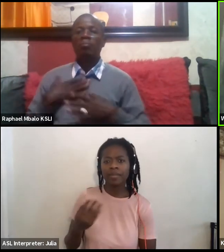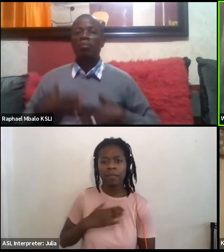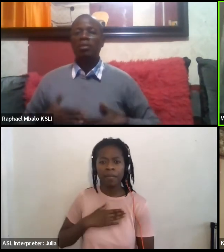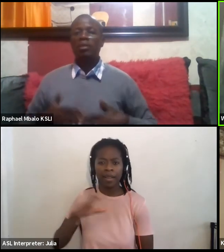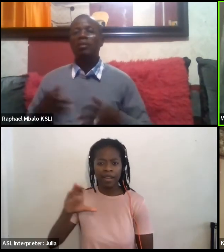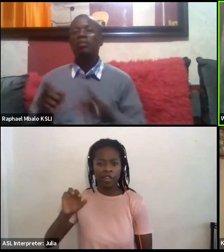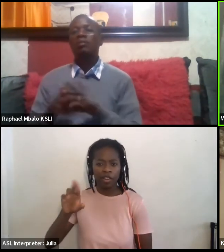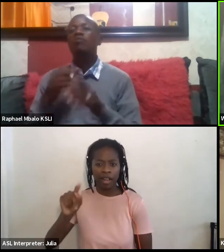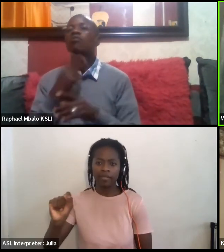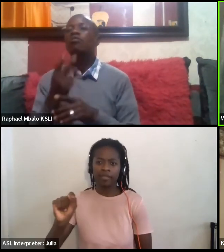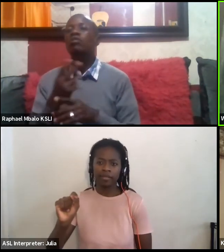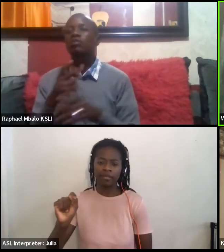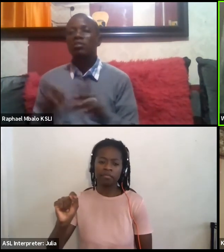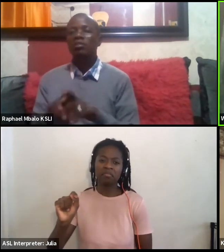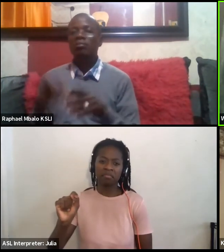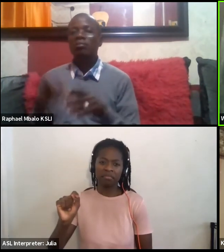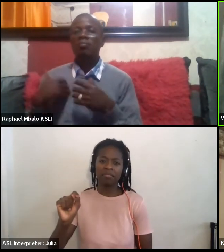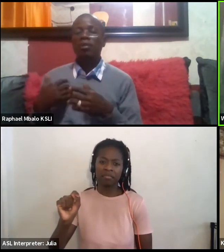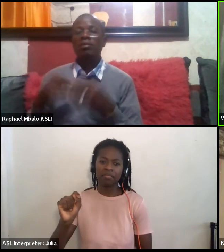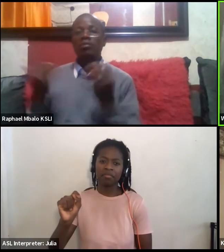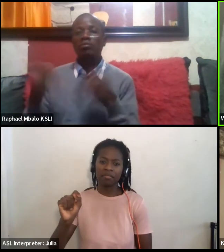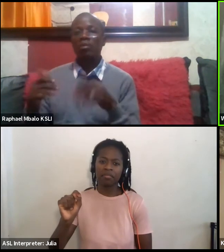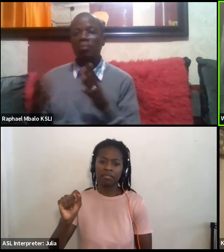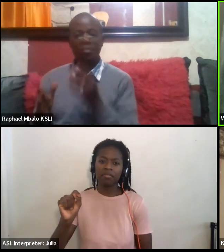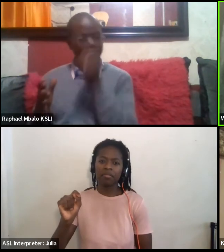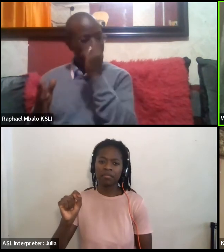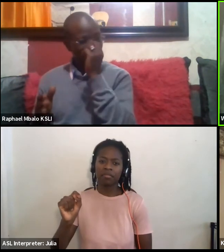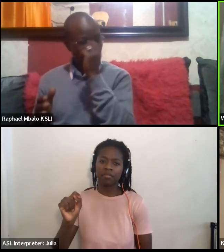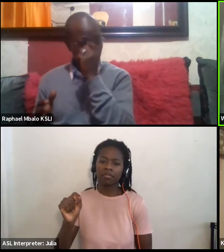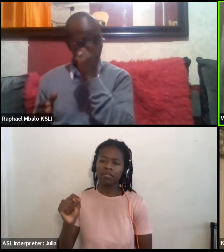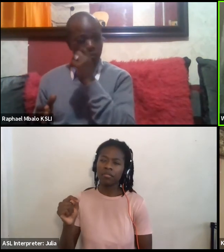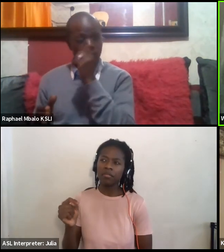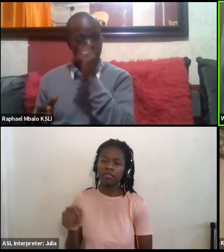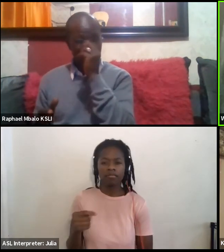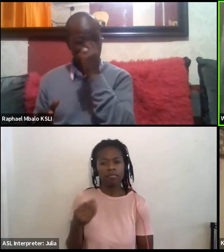it just translates so flawlessly because every day I'm like